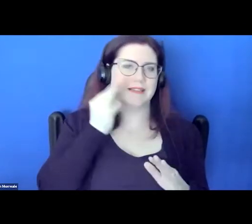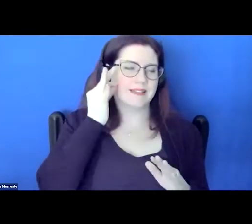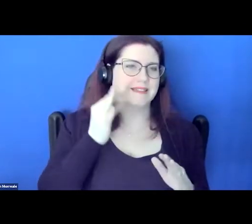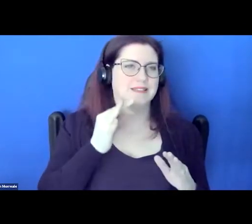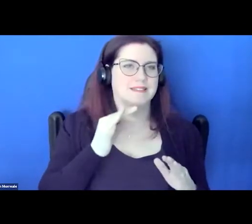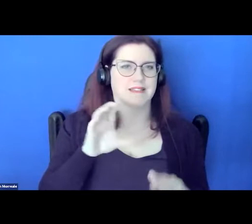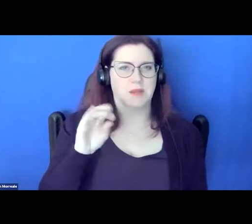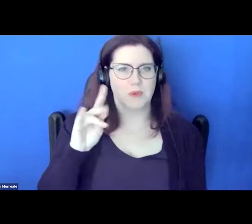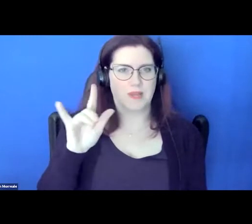Next slide, please.